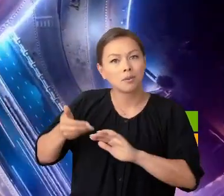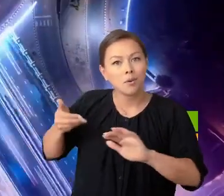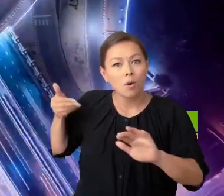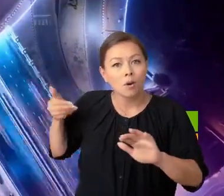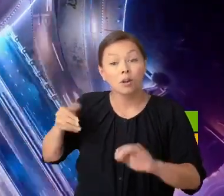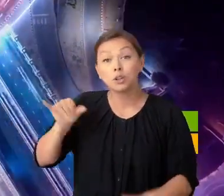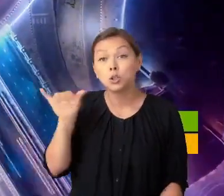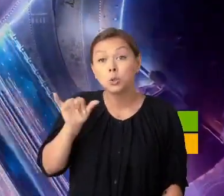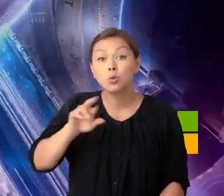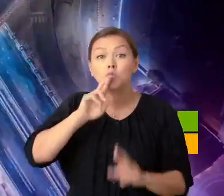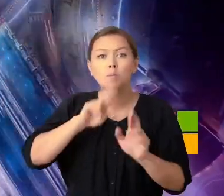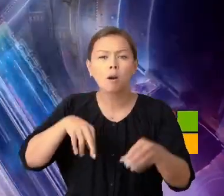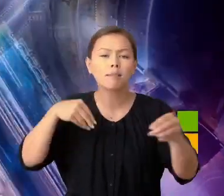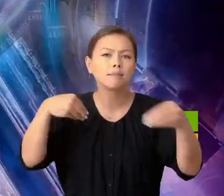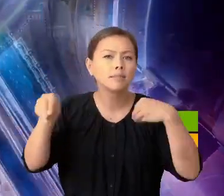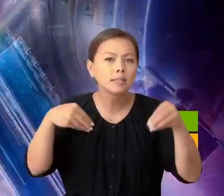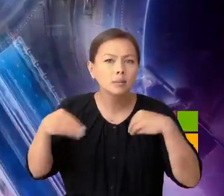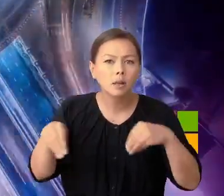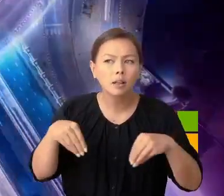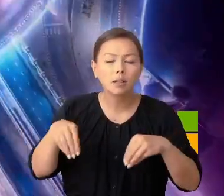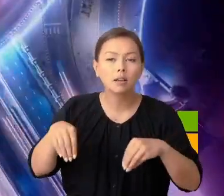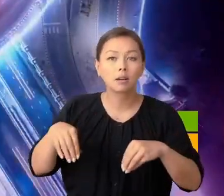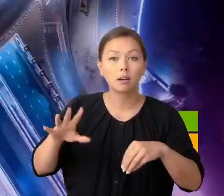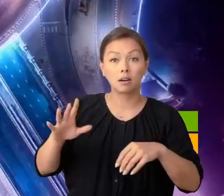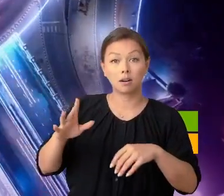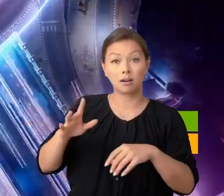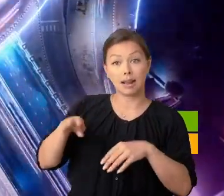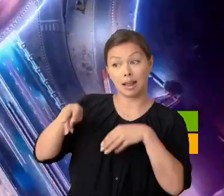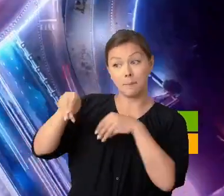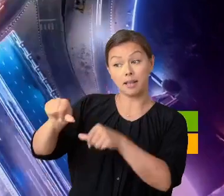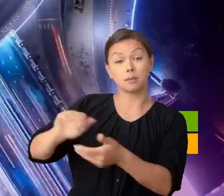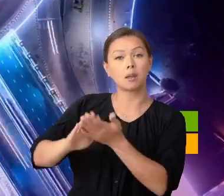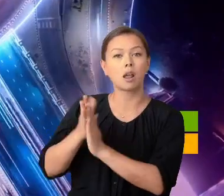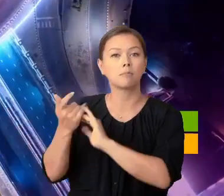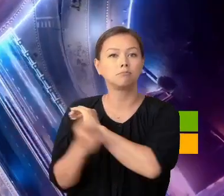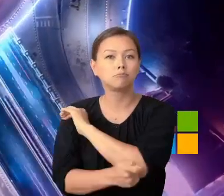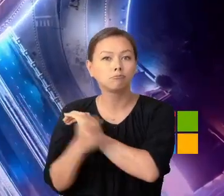than ever. Enables flexible reporting, automates expenses, and best of